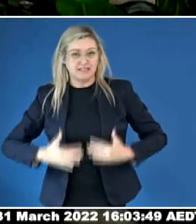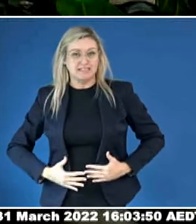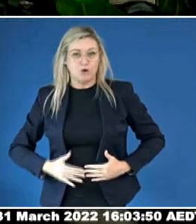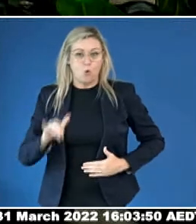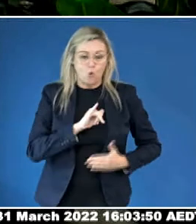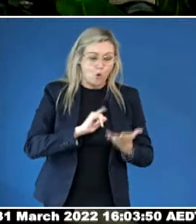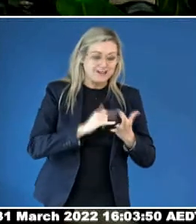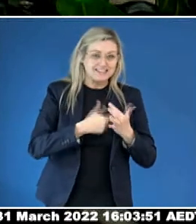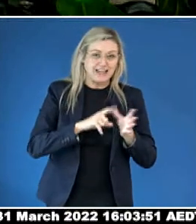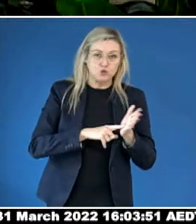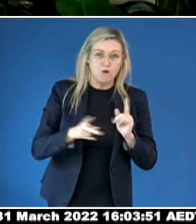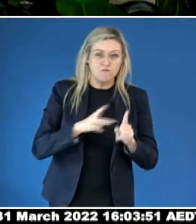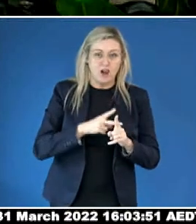we knew, someone we trusted.